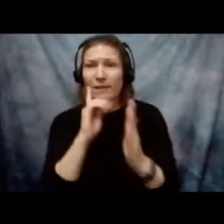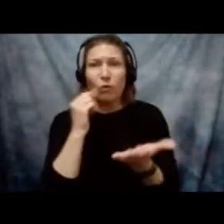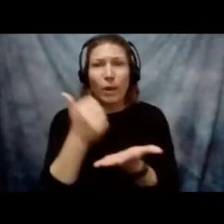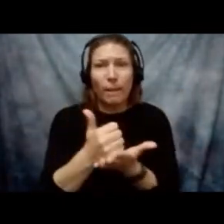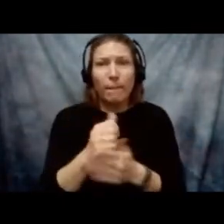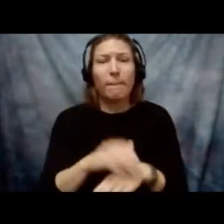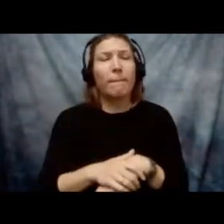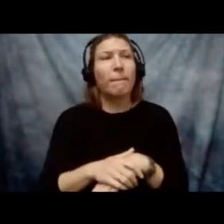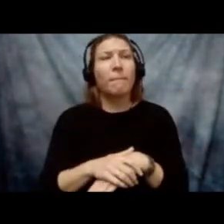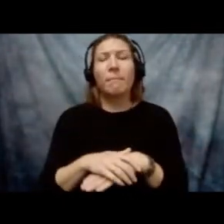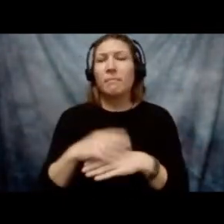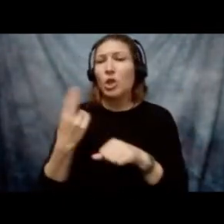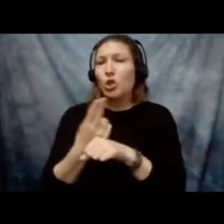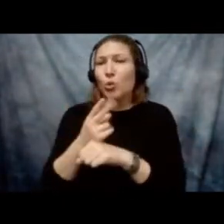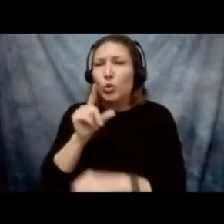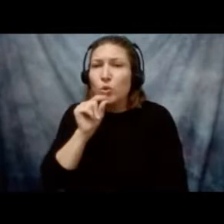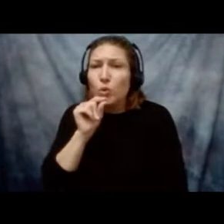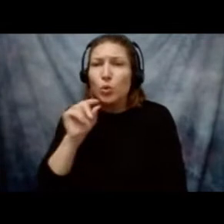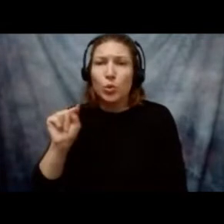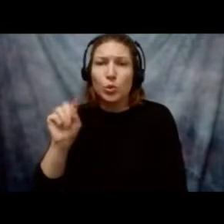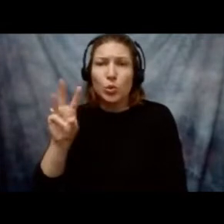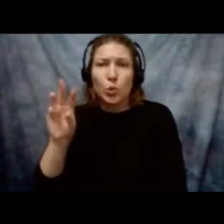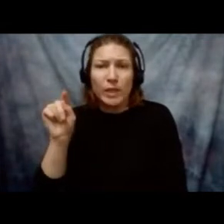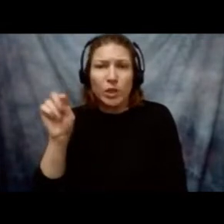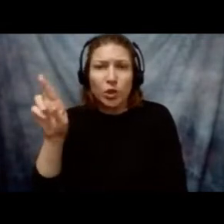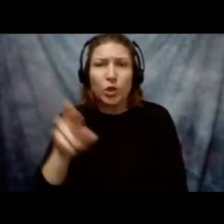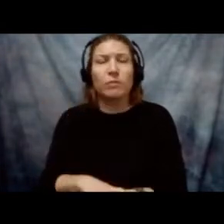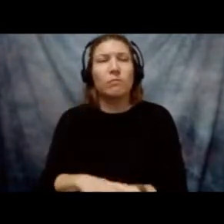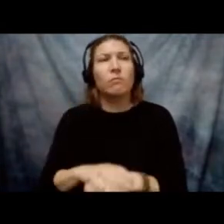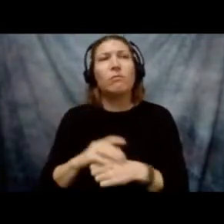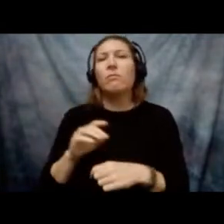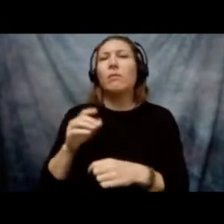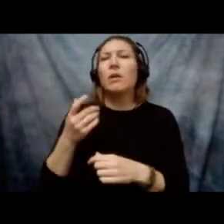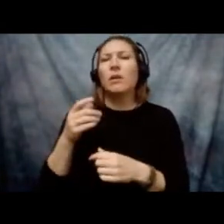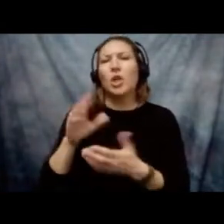that you can tap into there's a whole lot of things there are user groups there's electora